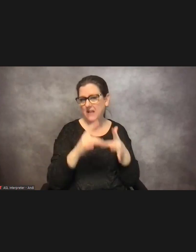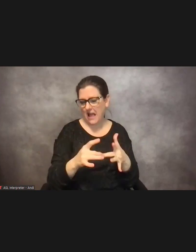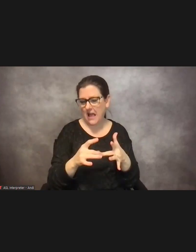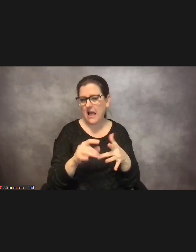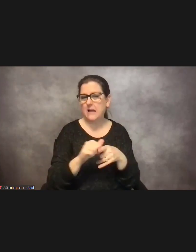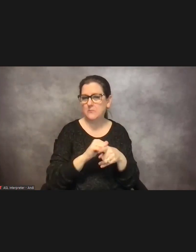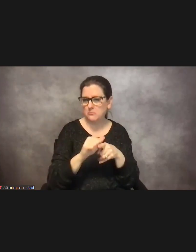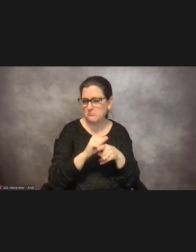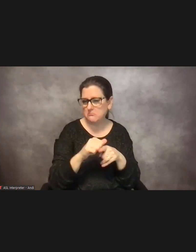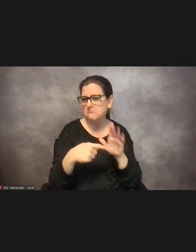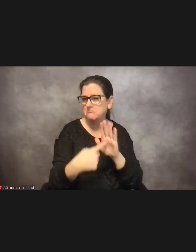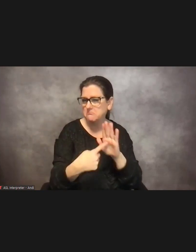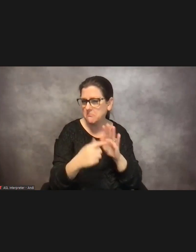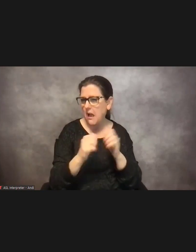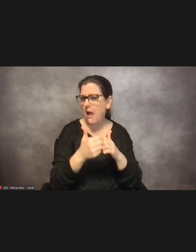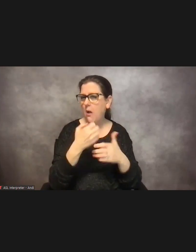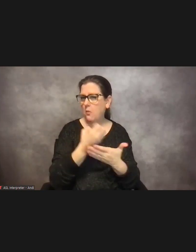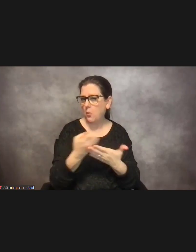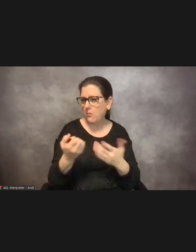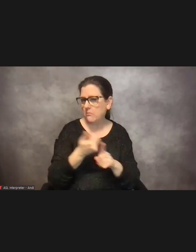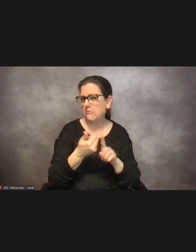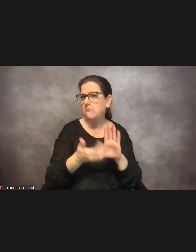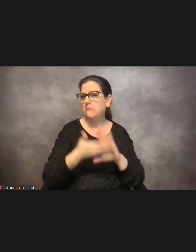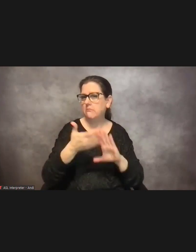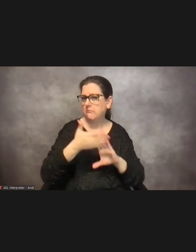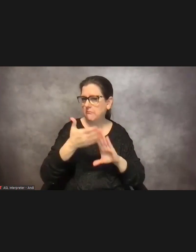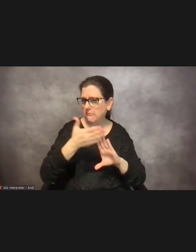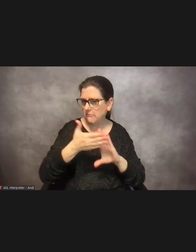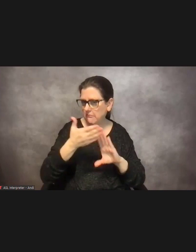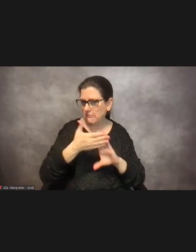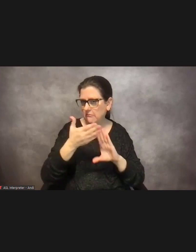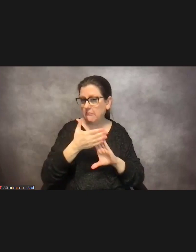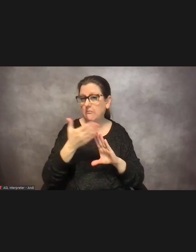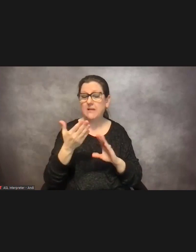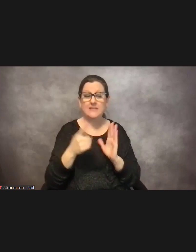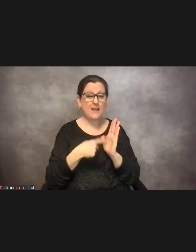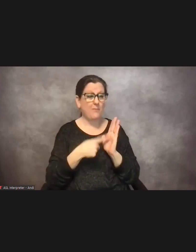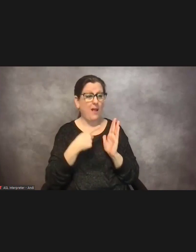know, how the equipment's going to function, um, under less than i